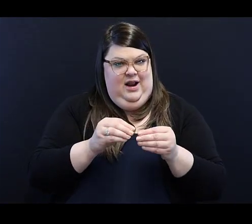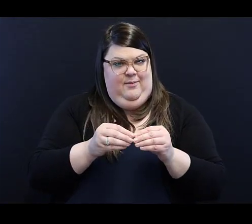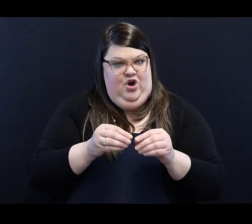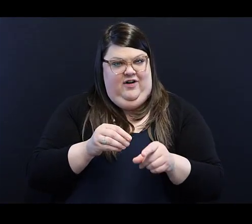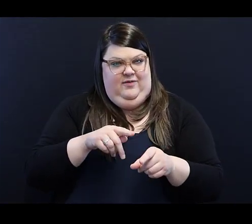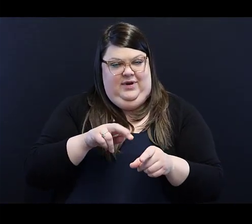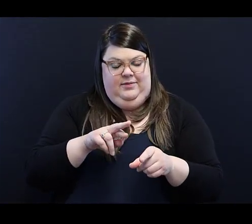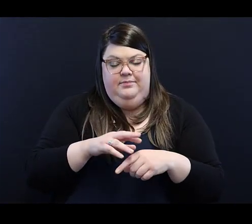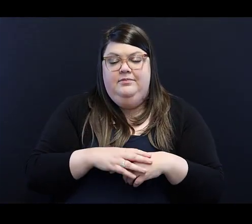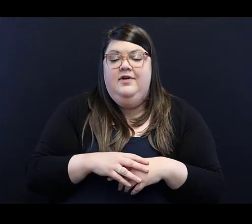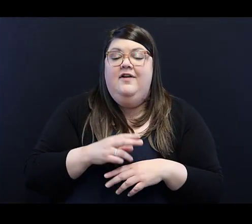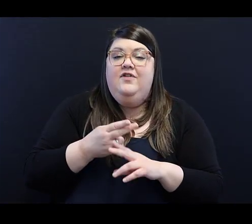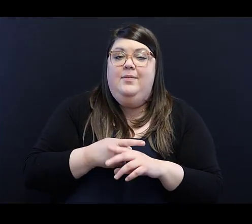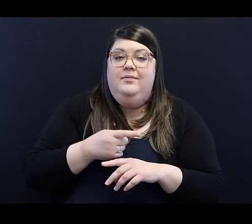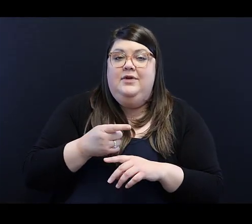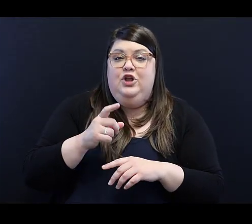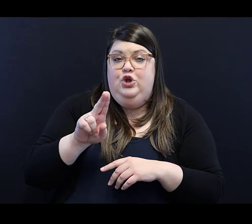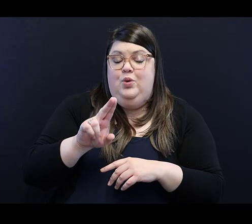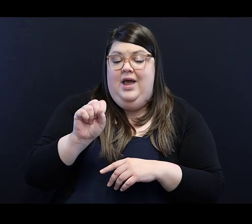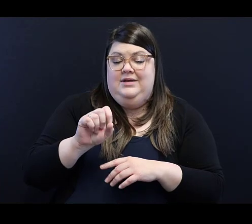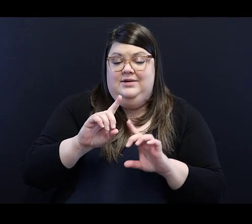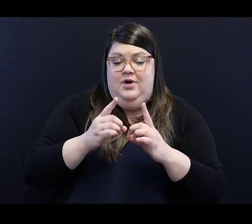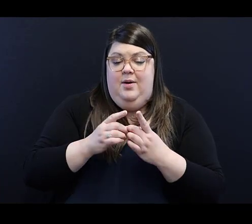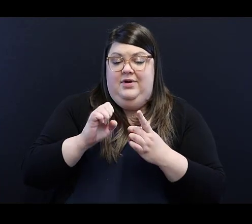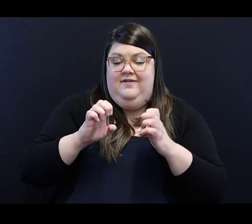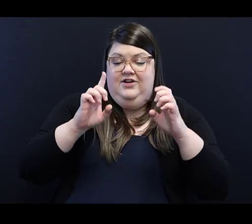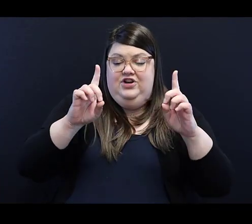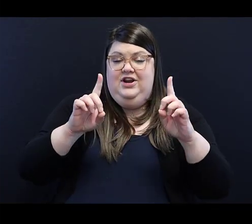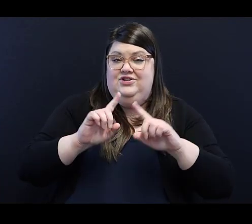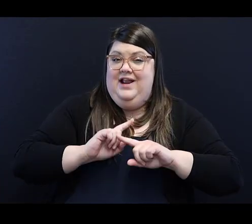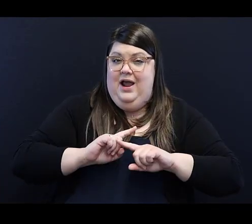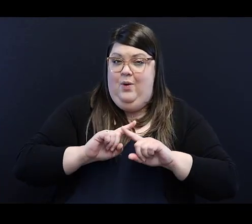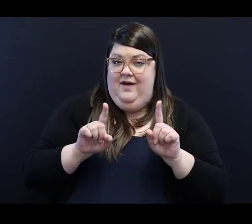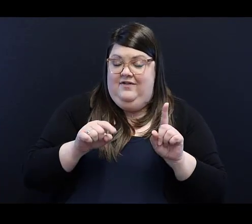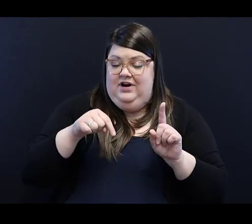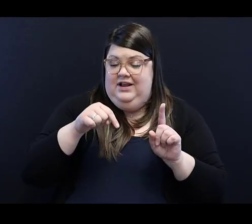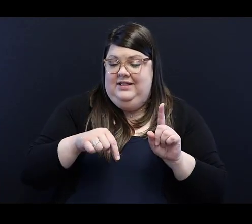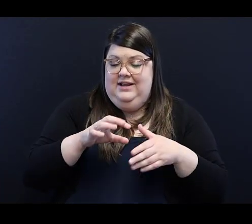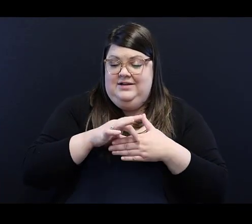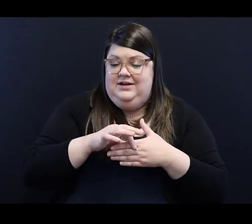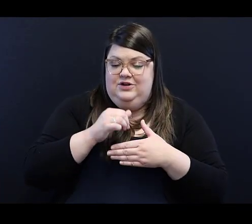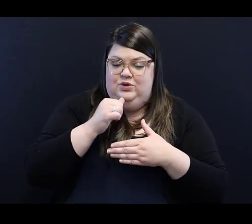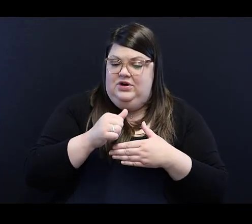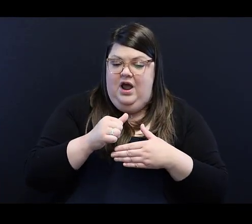Department of Education. However, those contents do not necessarily represent the policy of the